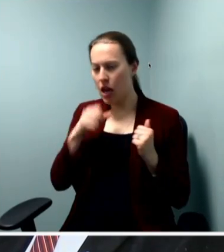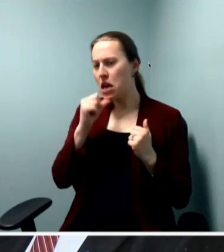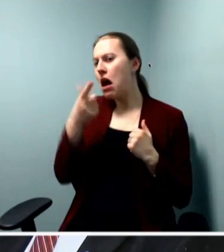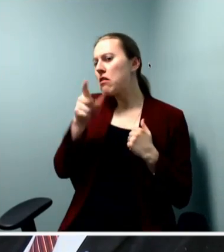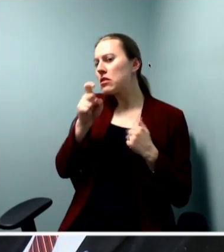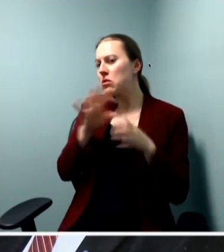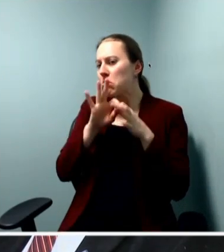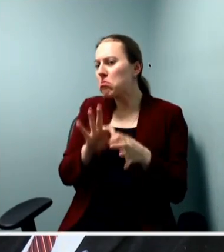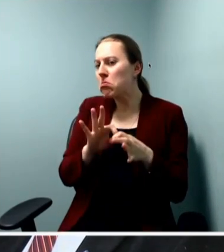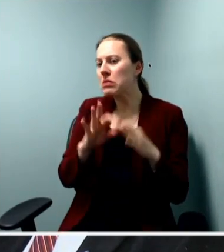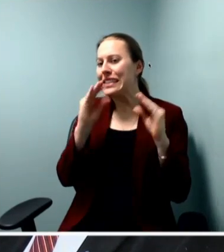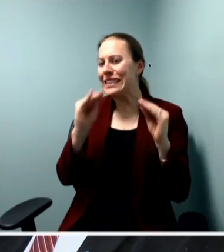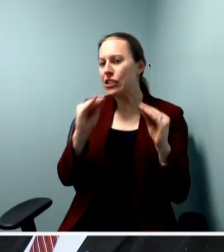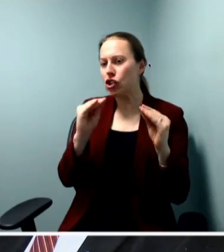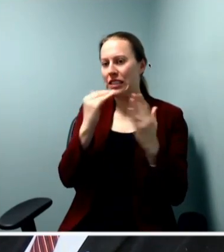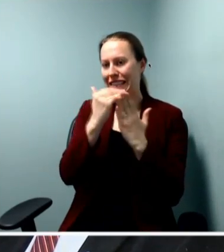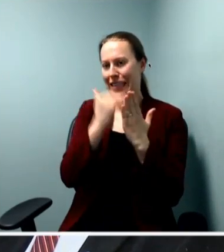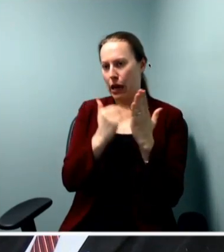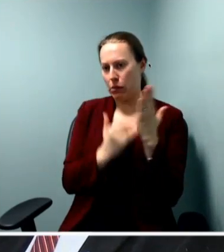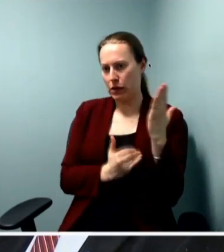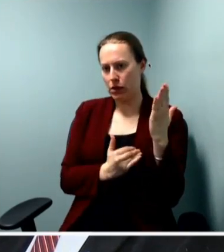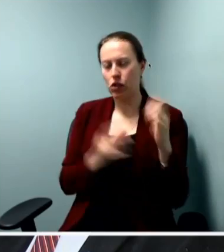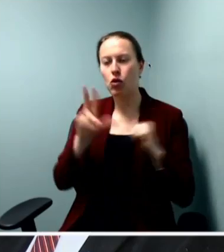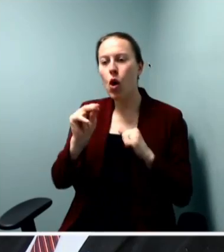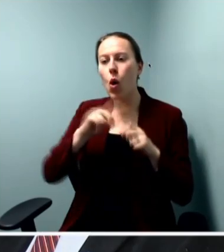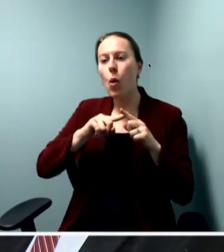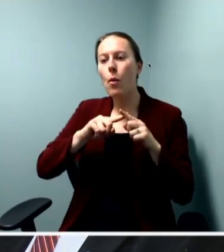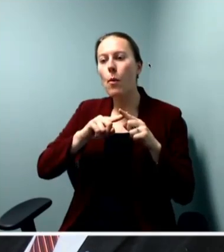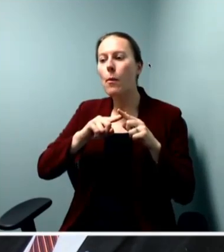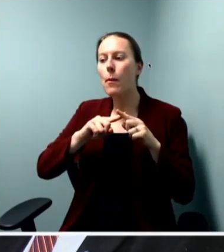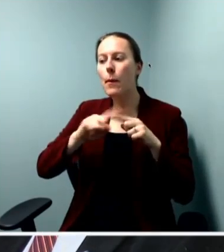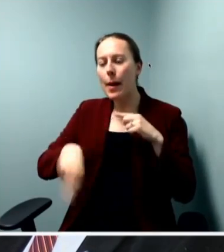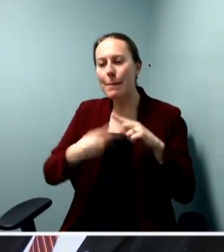but really about teaching concepts that allow us to have container